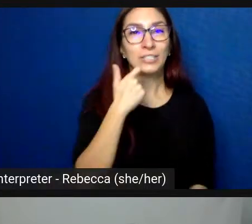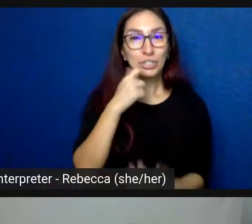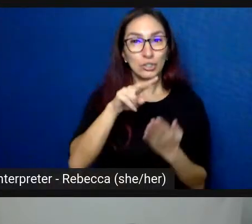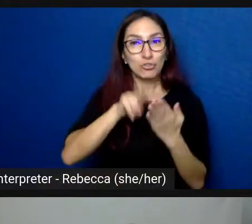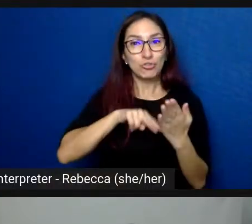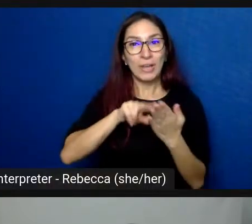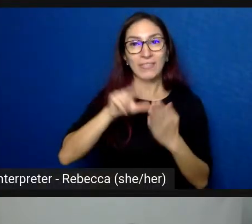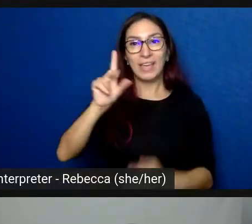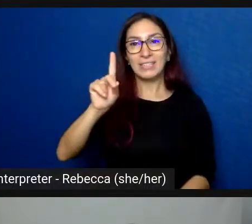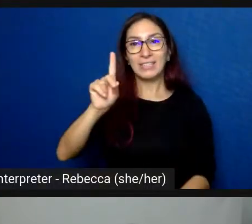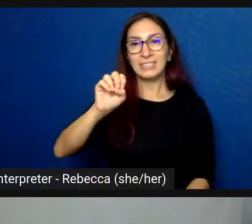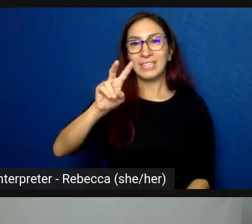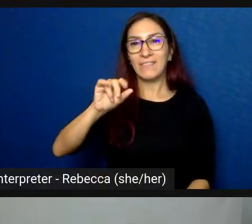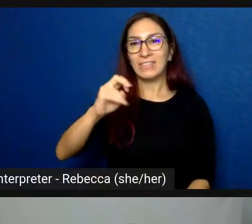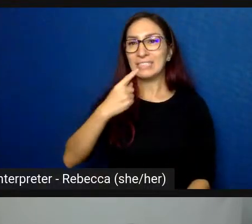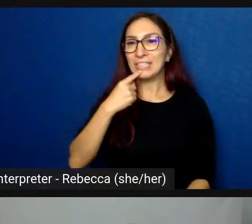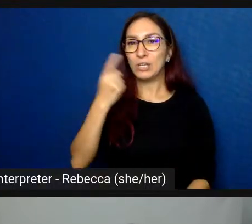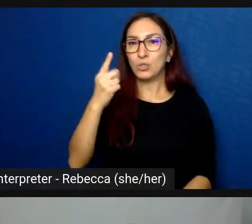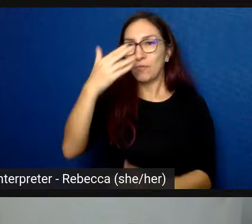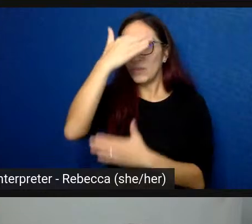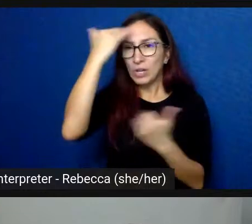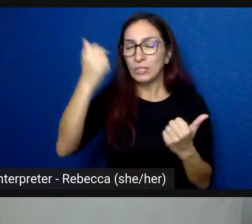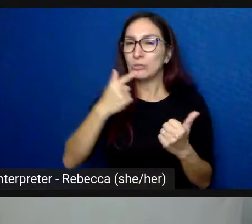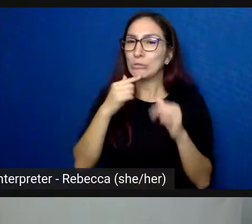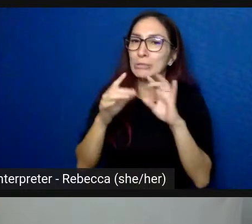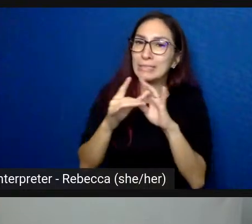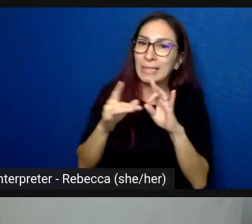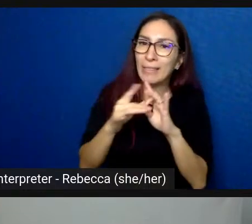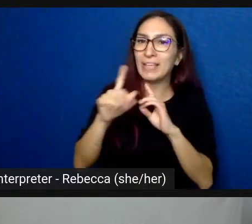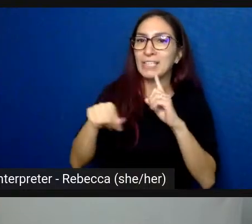Anne Bolelett: . Learning all the time.